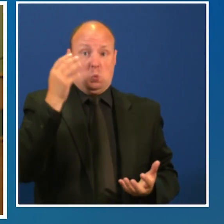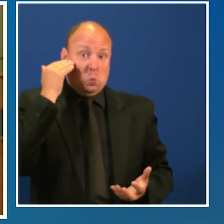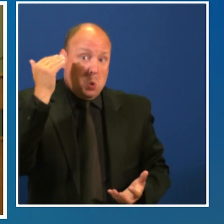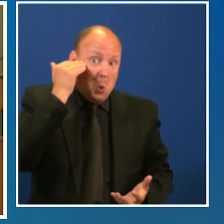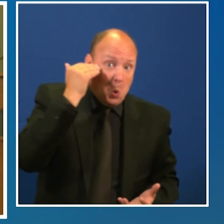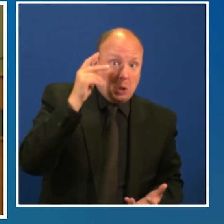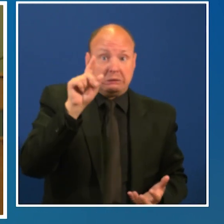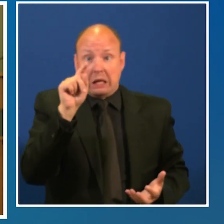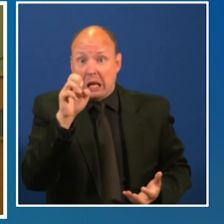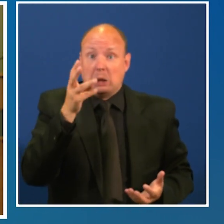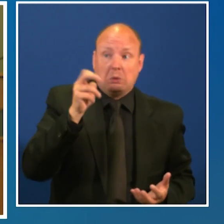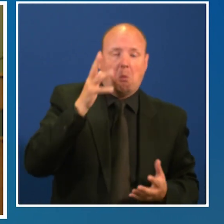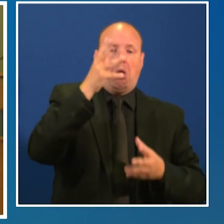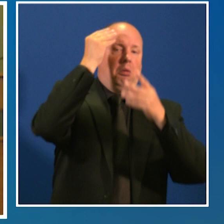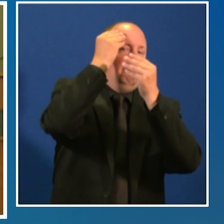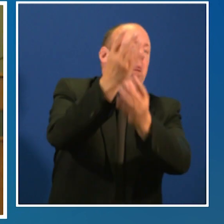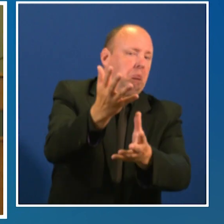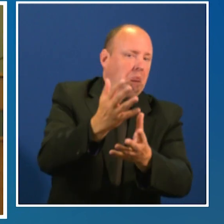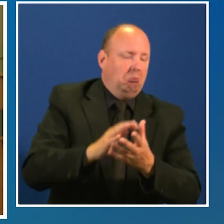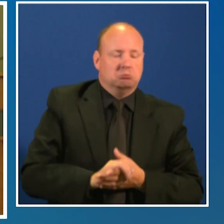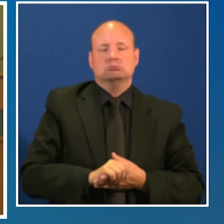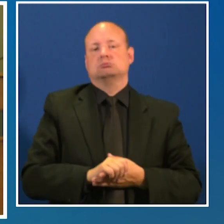if you are currently on a wait list for rental assistance in